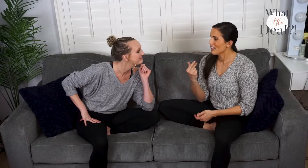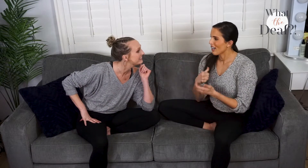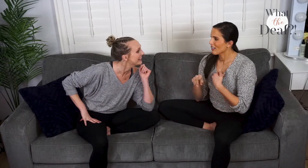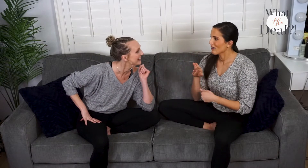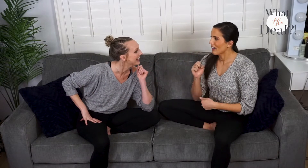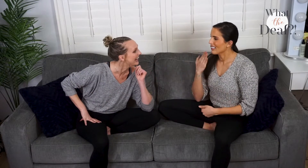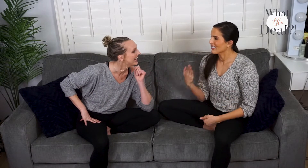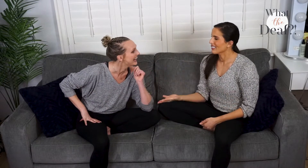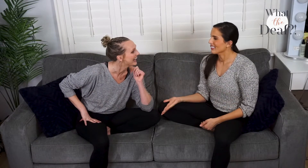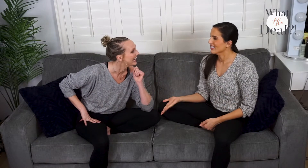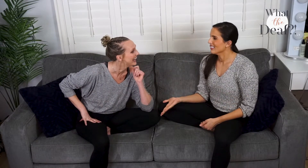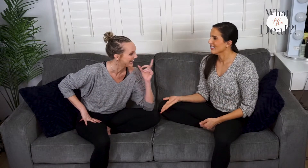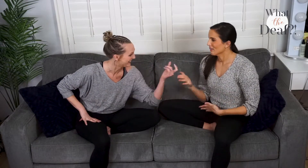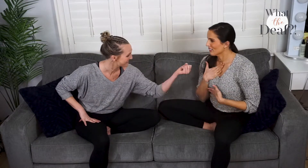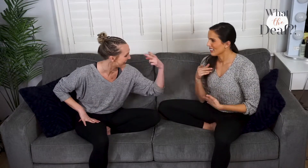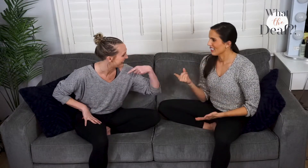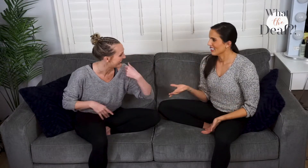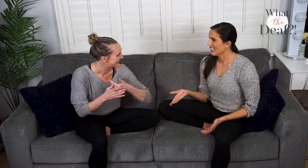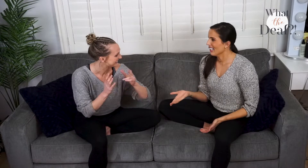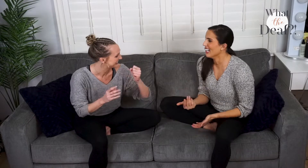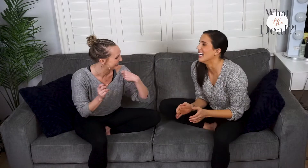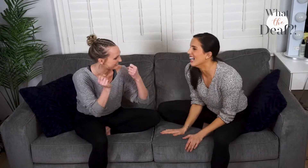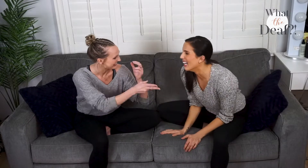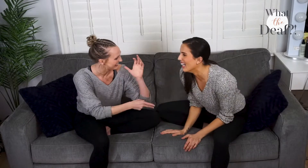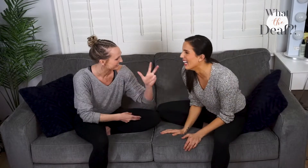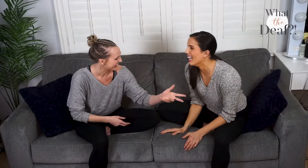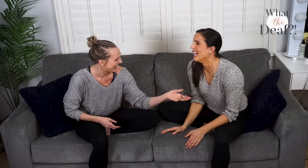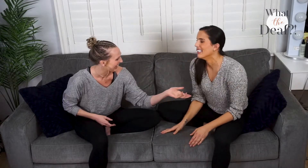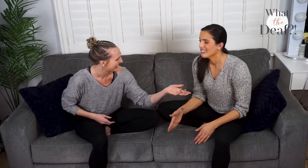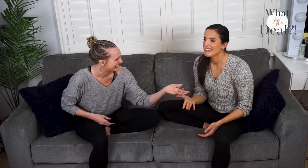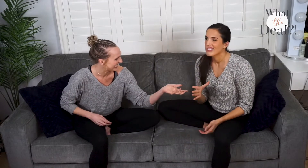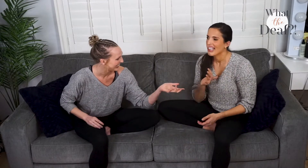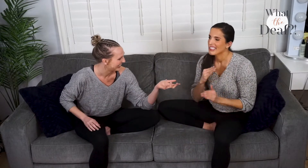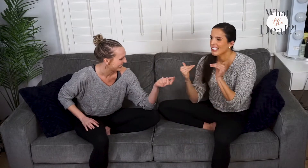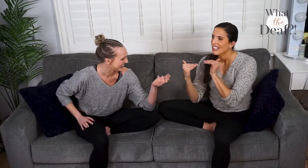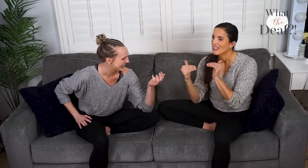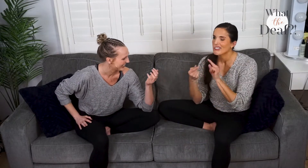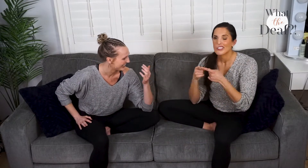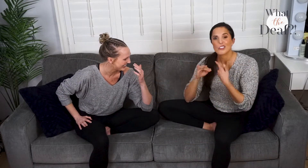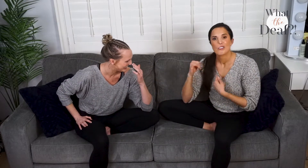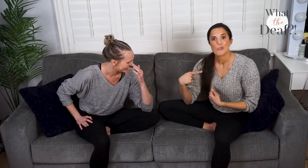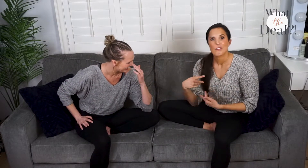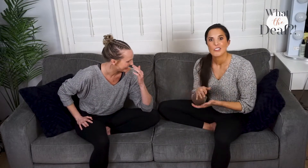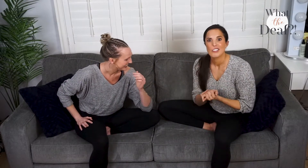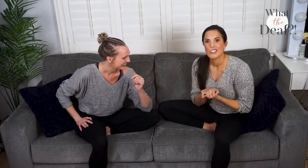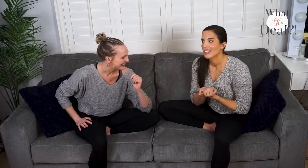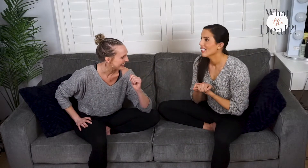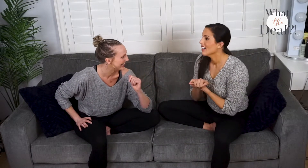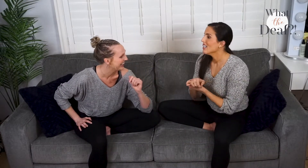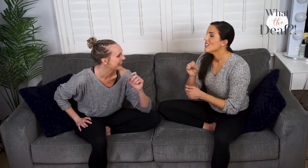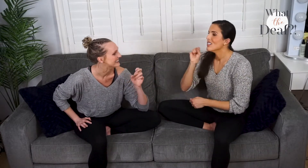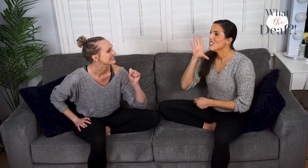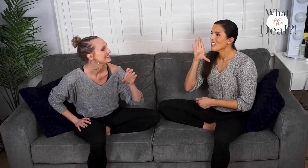You really just threw me under the bus, thanks. You threw me under the bus. So I had to throw you back under. Fine. I guess it's an equal friendship.